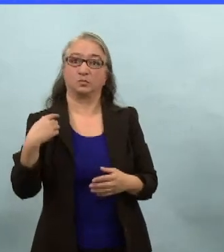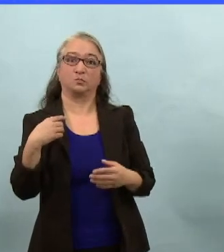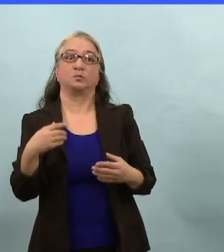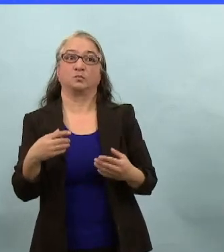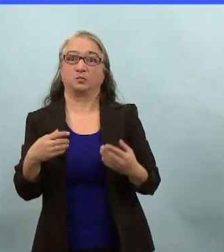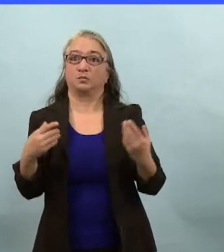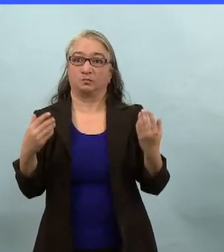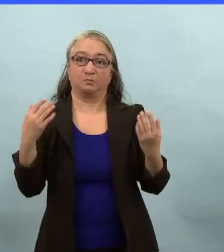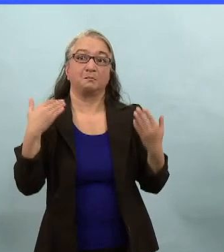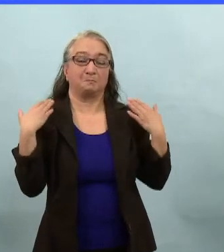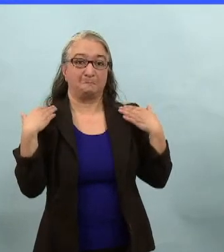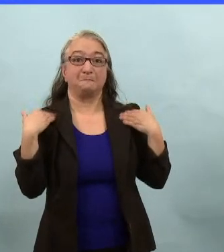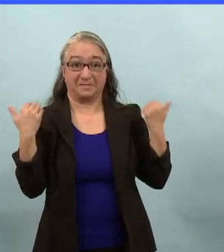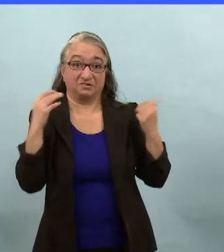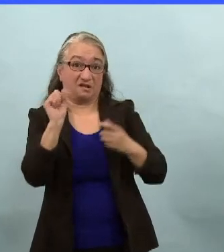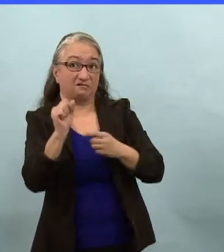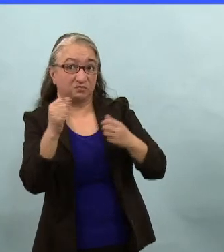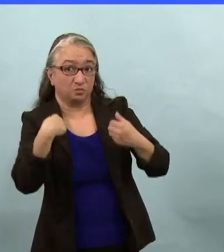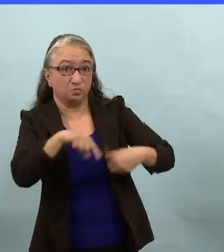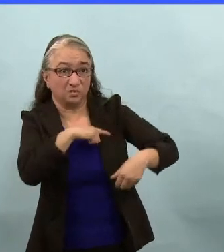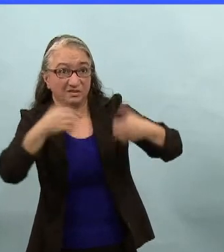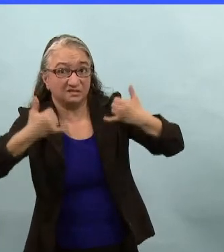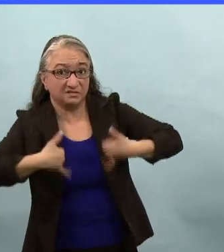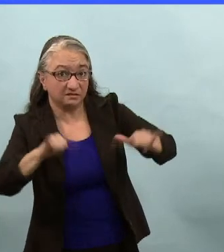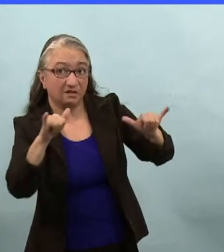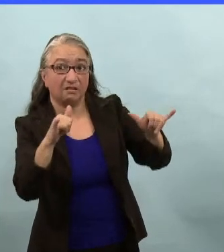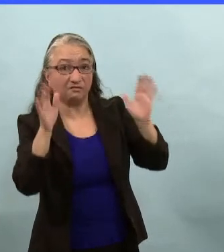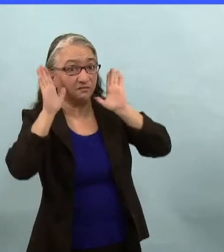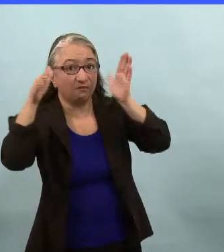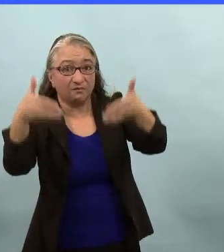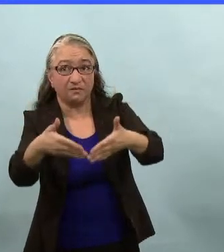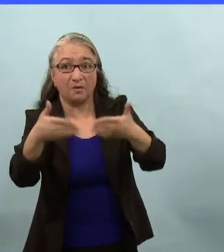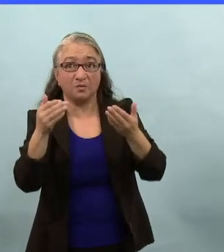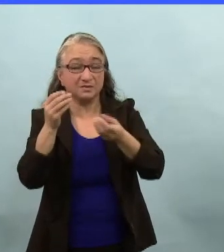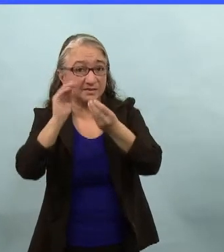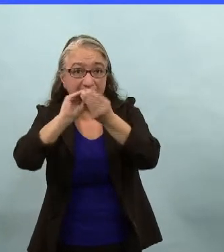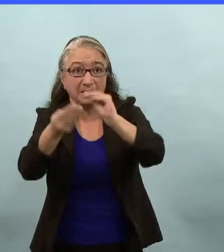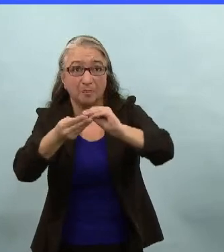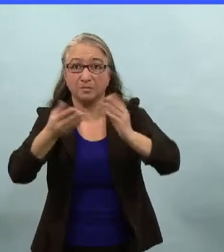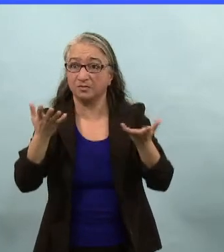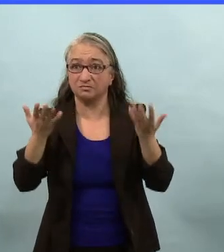may want to elaborate on this we continue to be laser focused on on icu numbers and that's why we